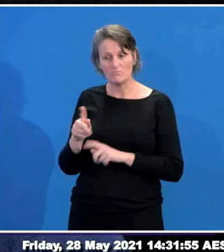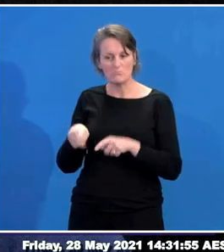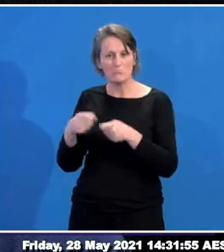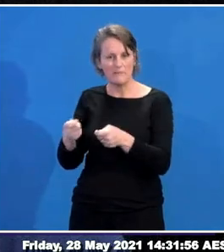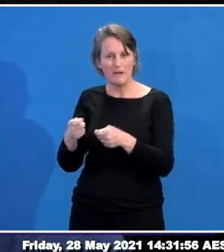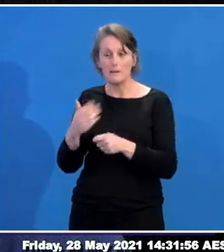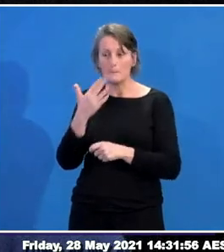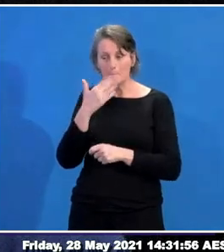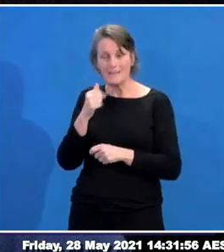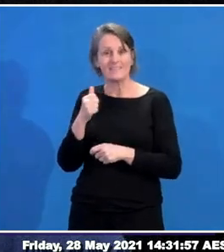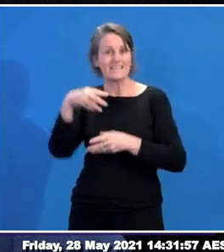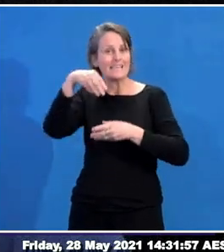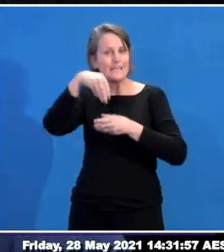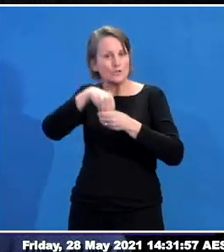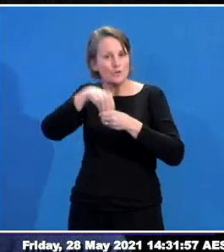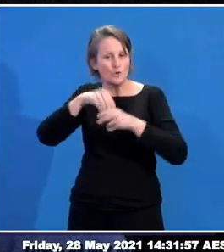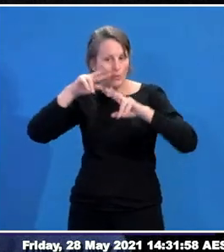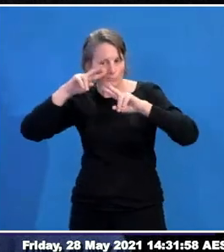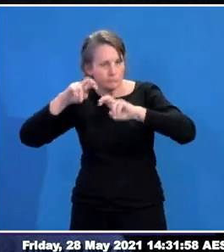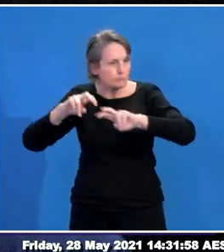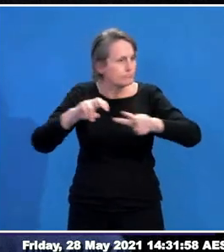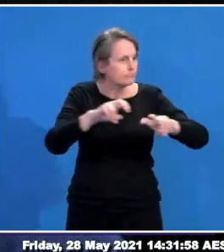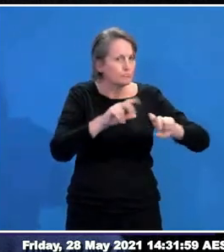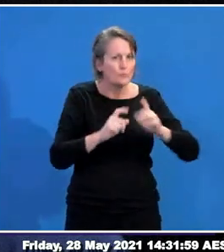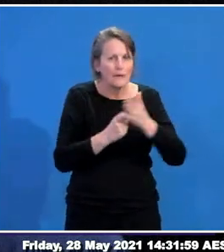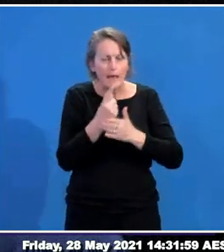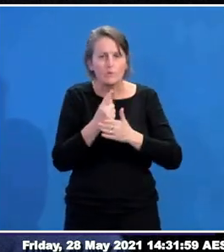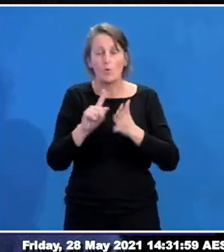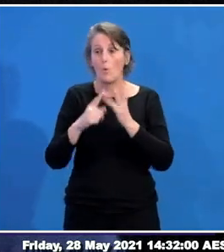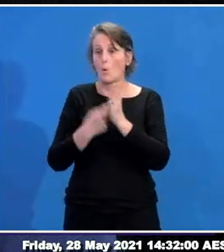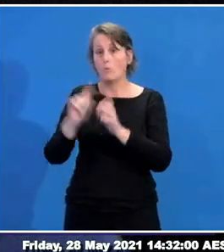undertake an internal investigation, or we may require them to appoint a third